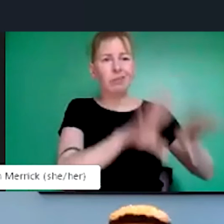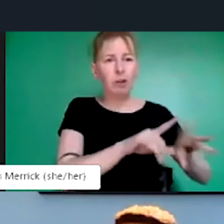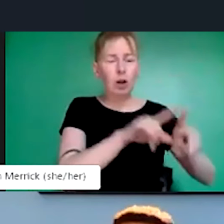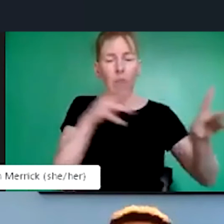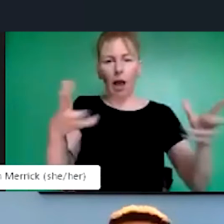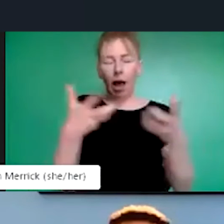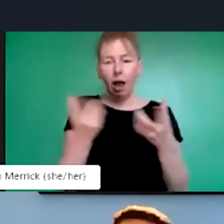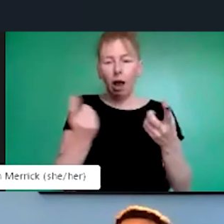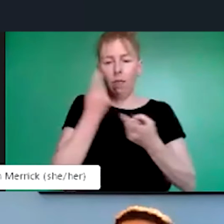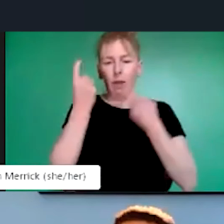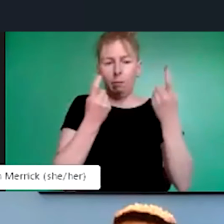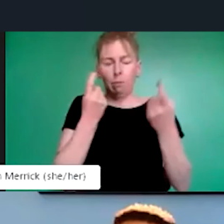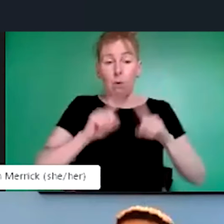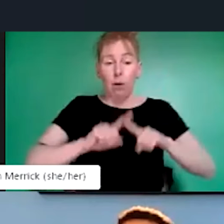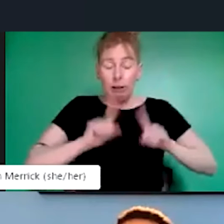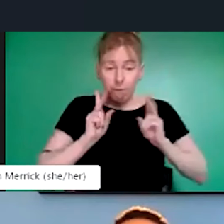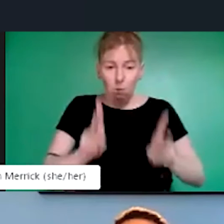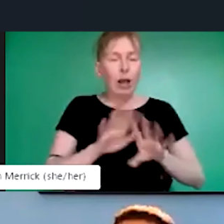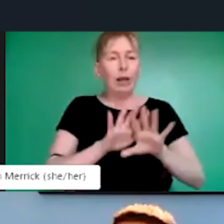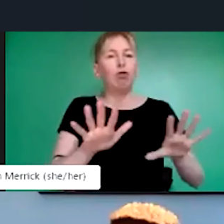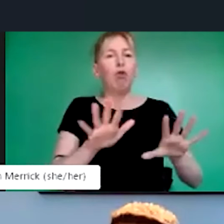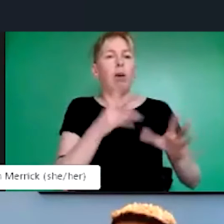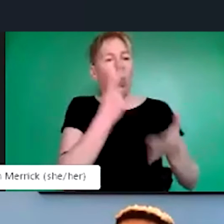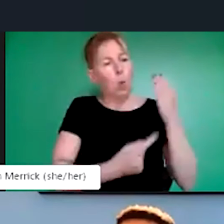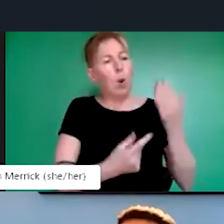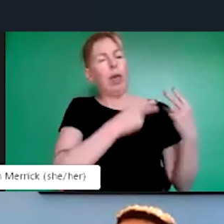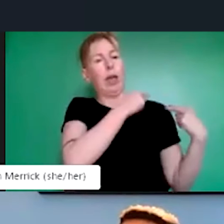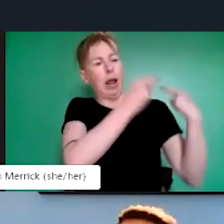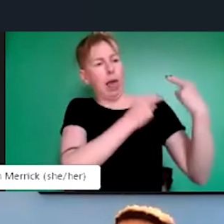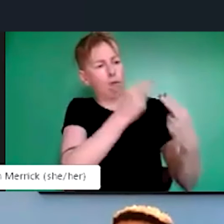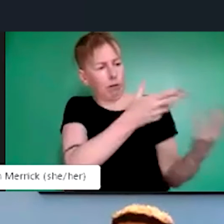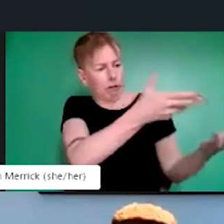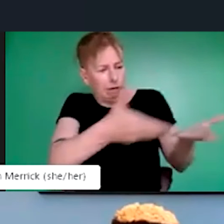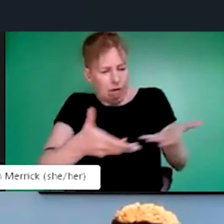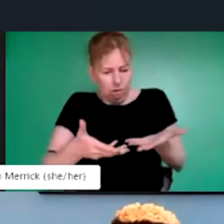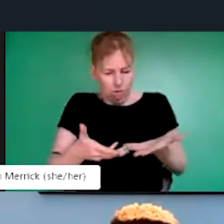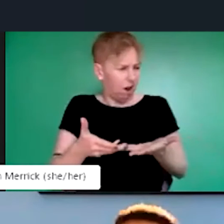that essentially Western and wiping the world and functioning in particular ways to